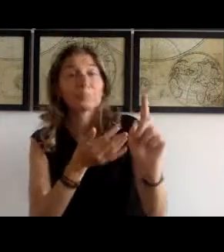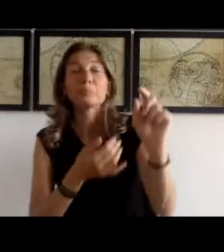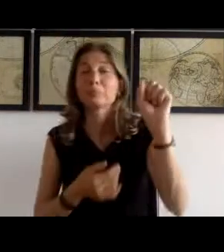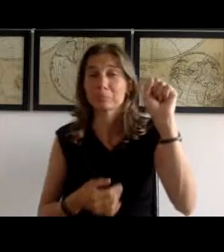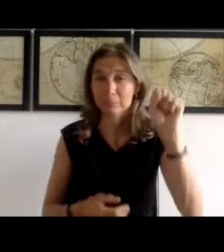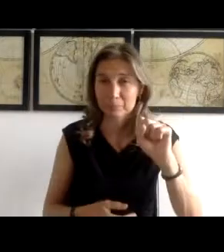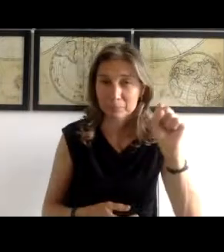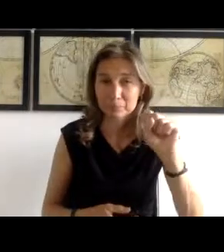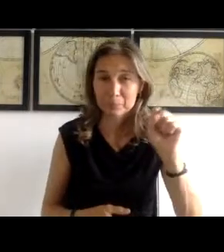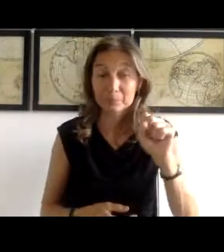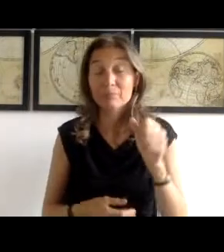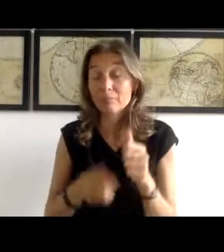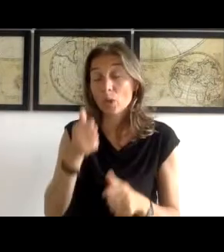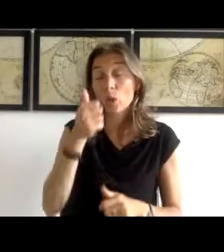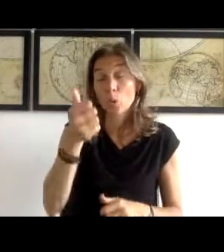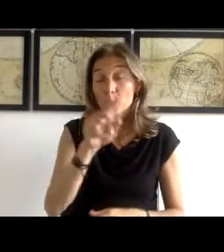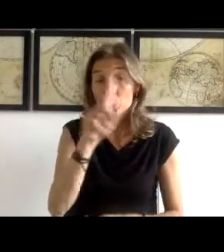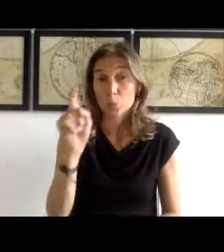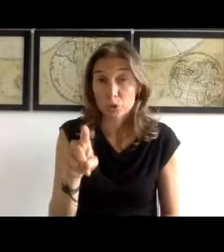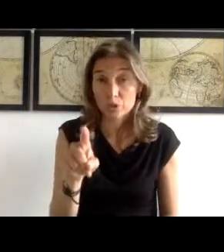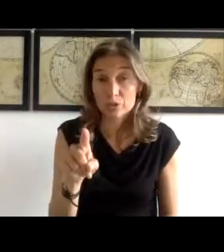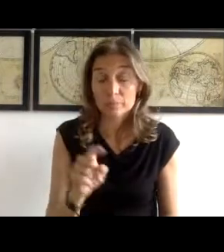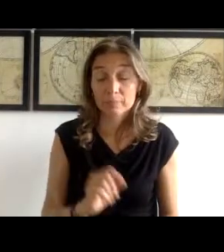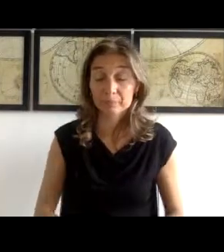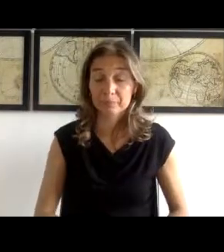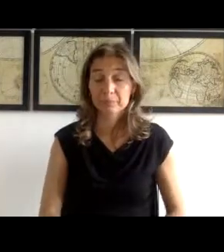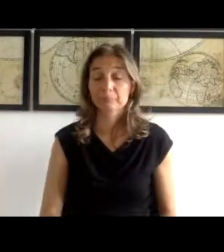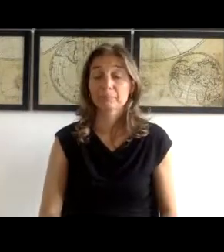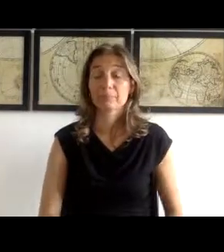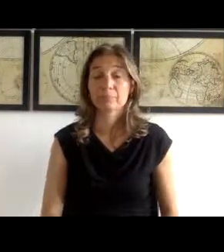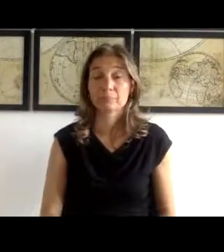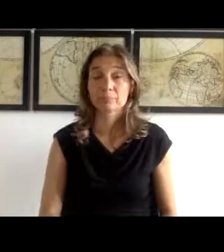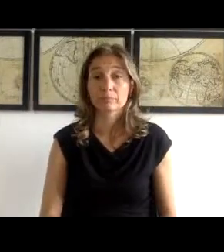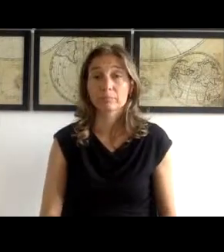Of course, during the pandemic no one can go physically.